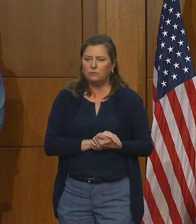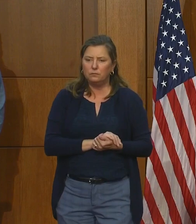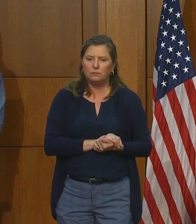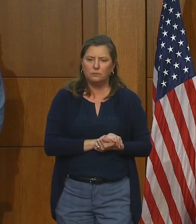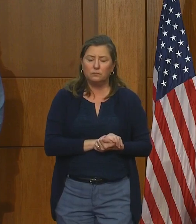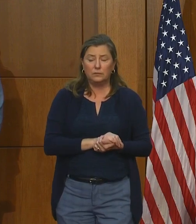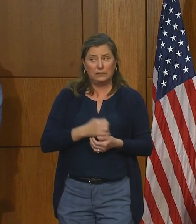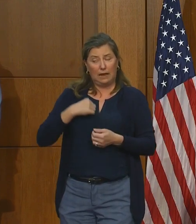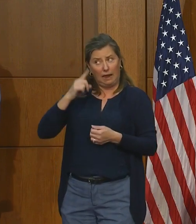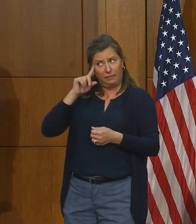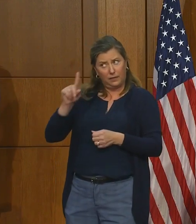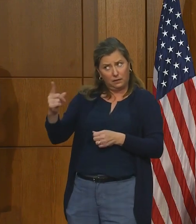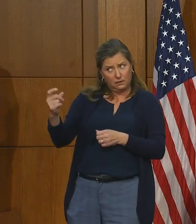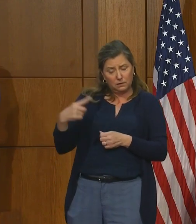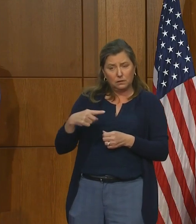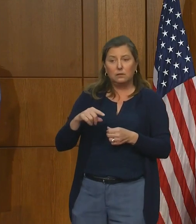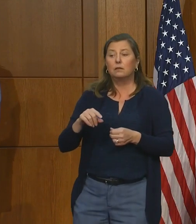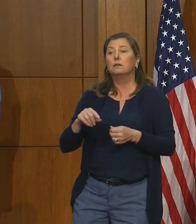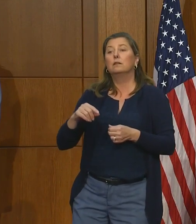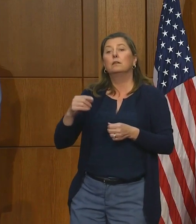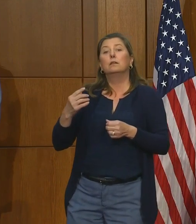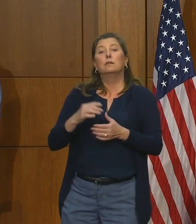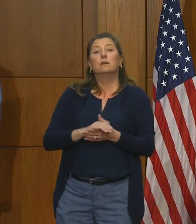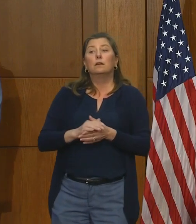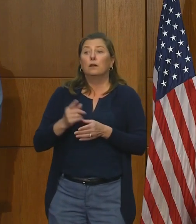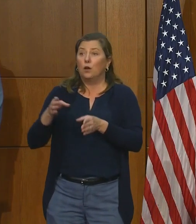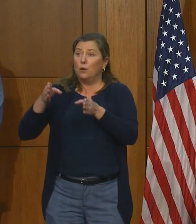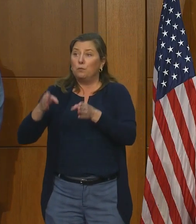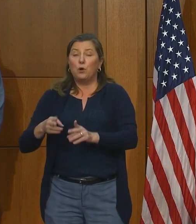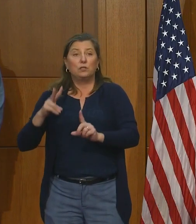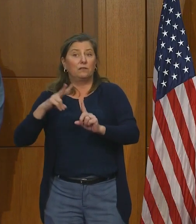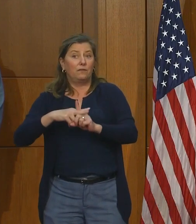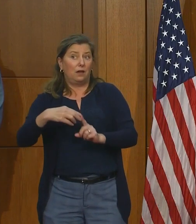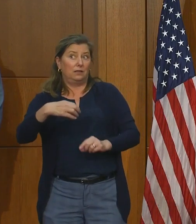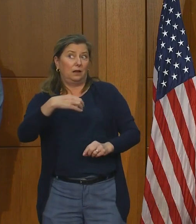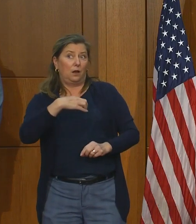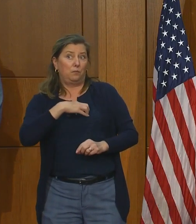HEARD ON THE FIRST PART- BUT I